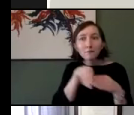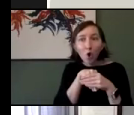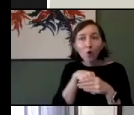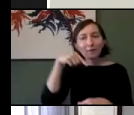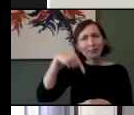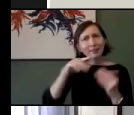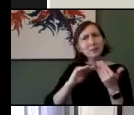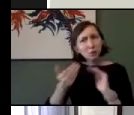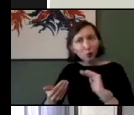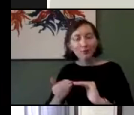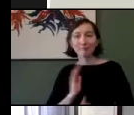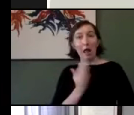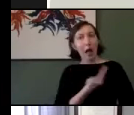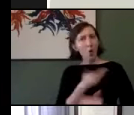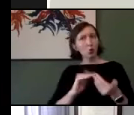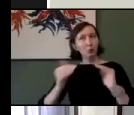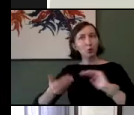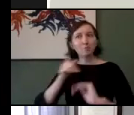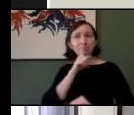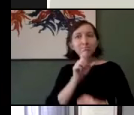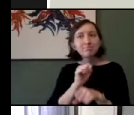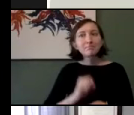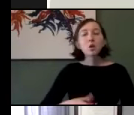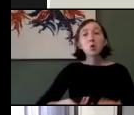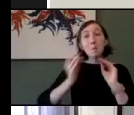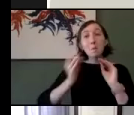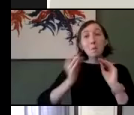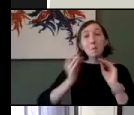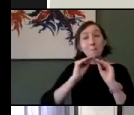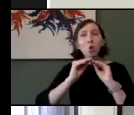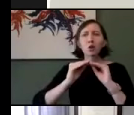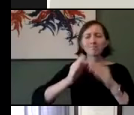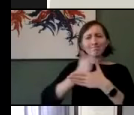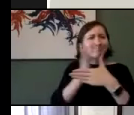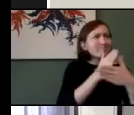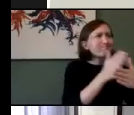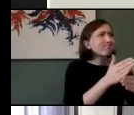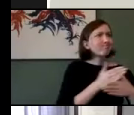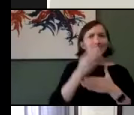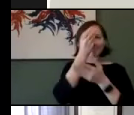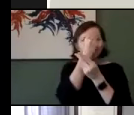our community, and the more that we get the information out and learn from each other, the better.